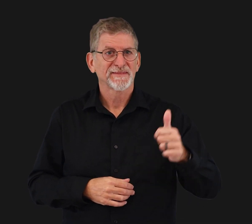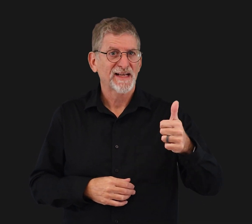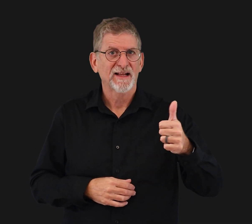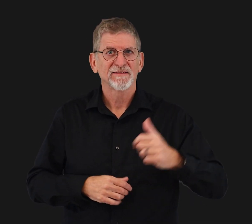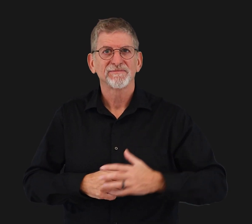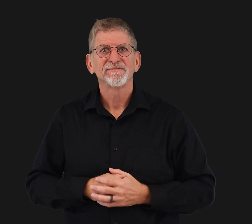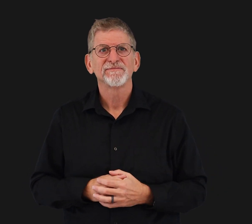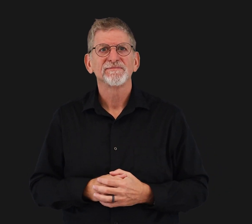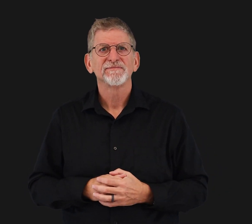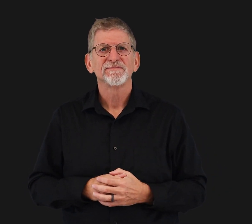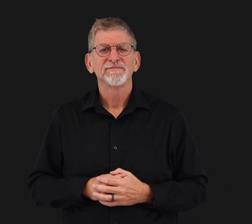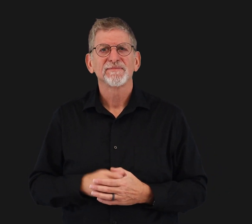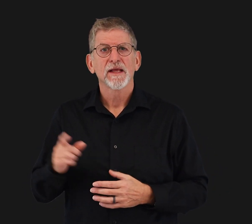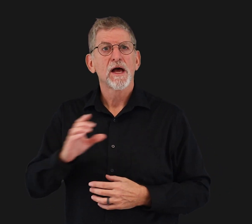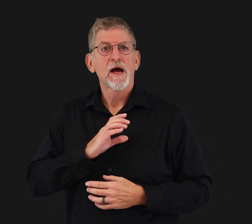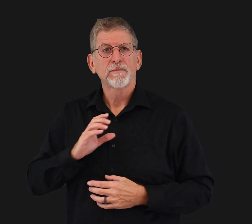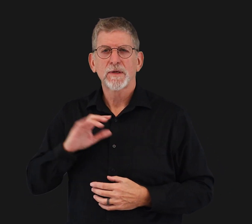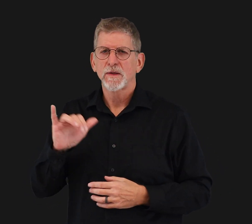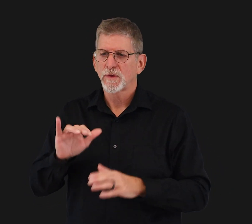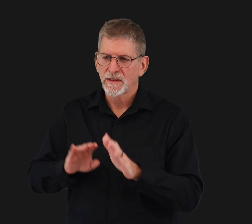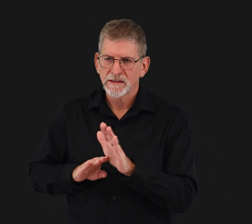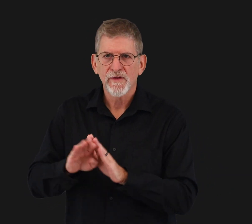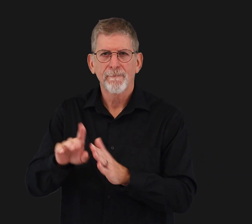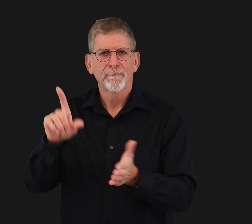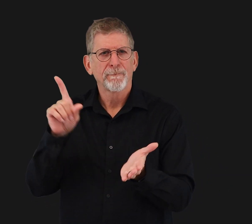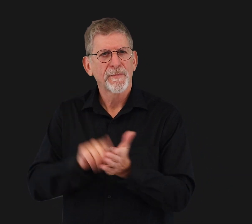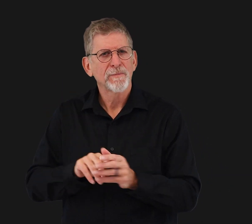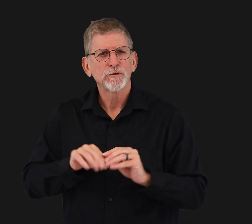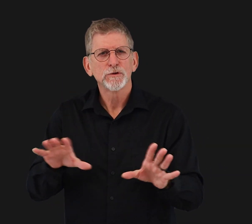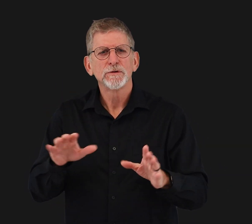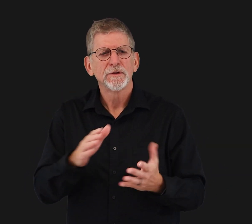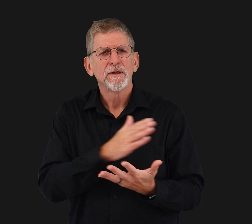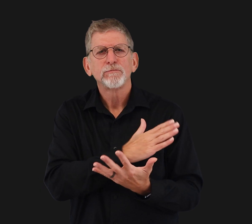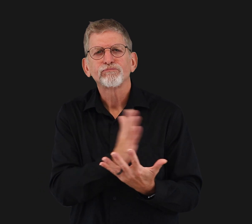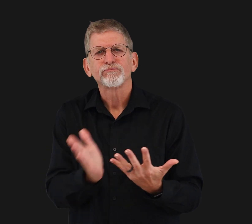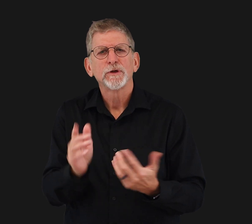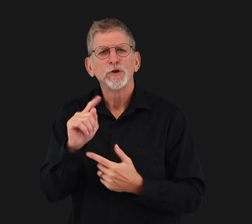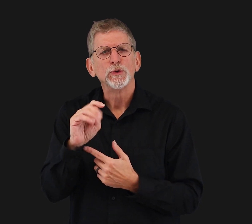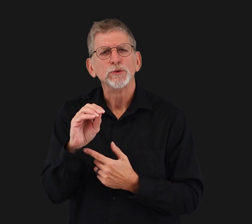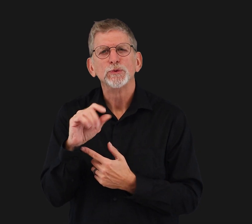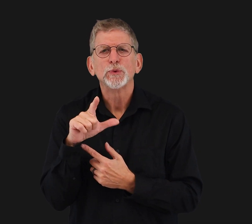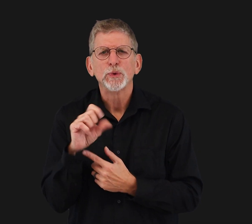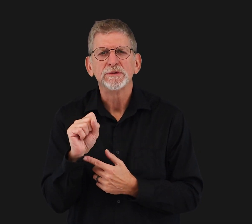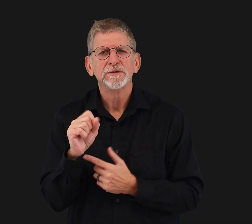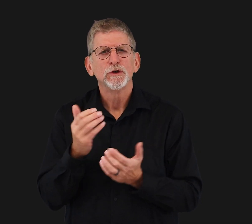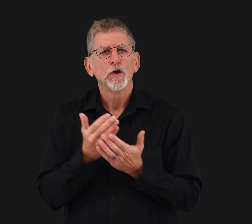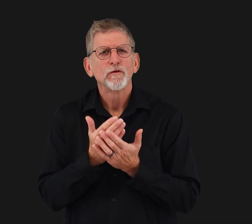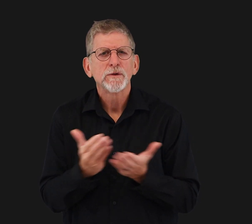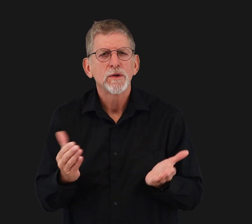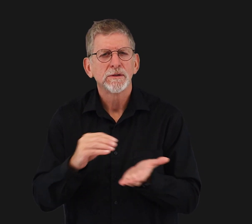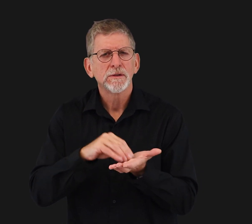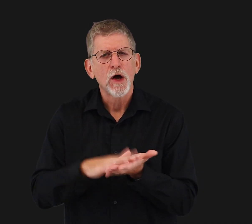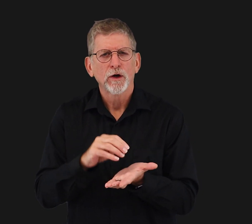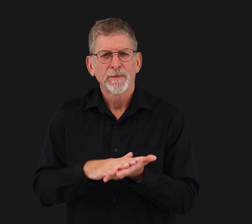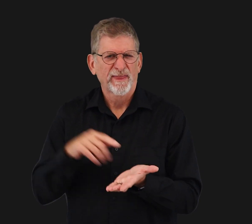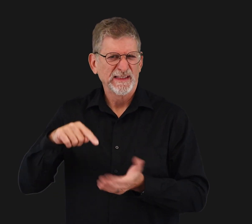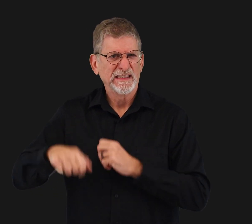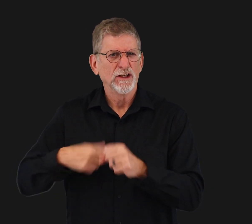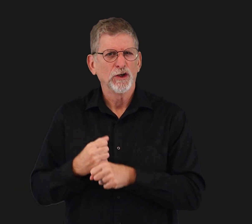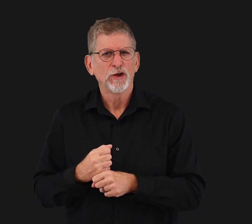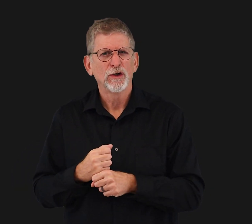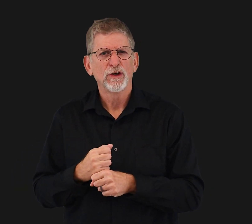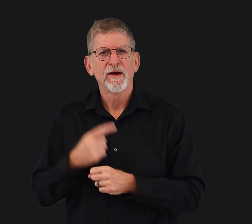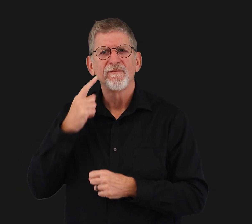• The Commission also developed and published a suite of tools and resource documents this year